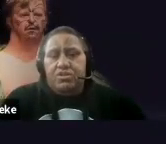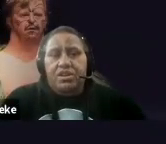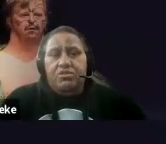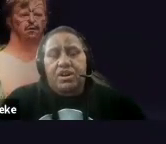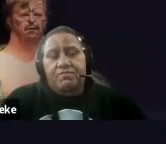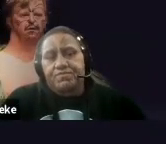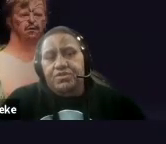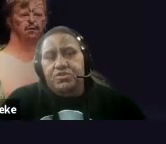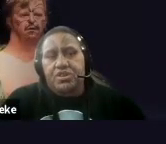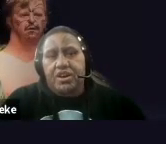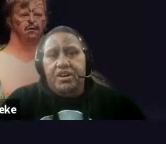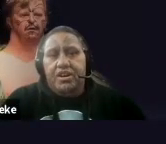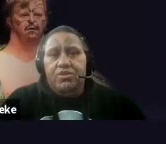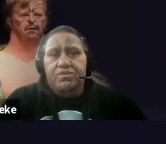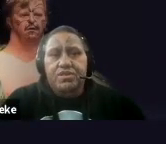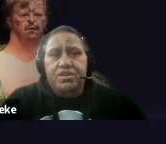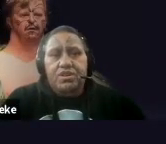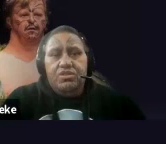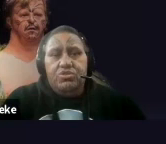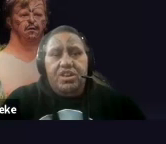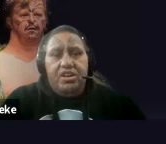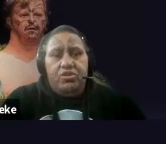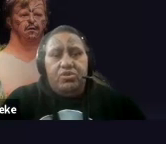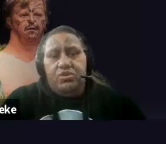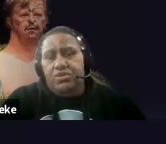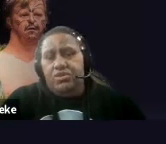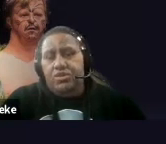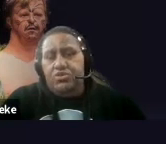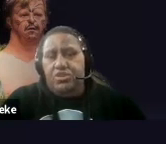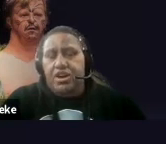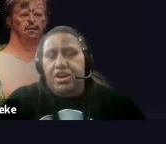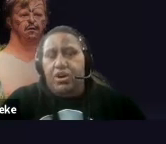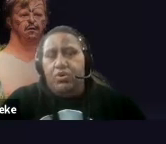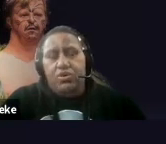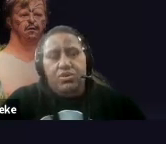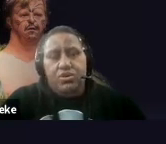Tuia i runga, Tuia i raro, Tuia i roto ,Tuia i waho.